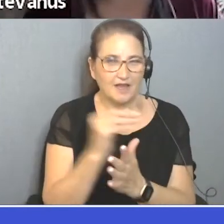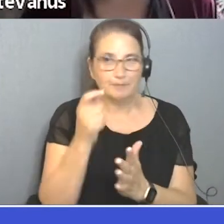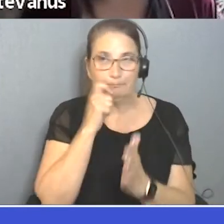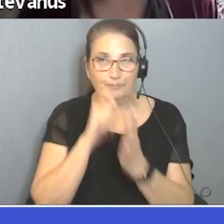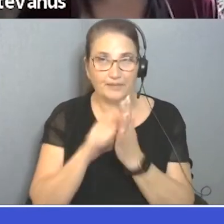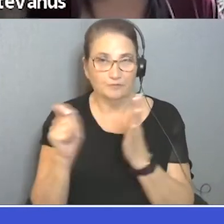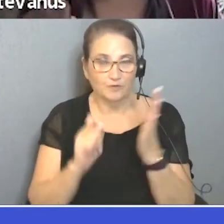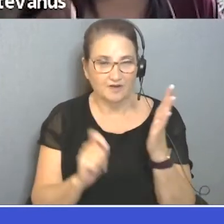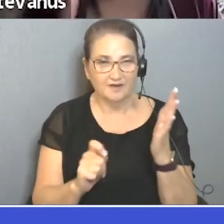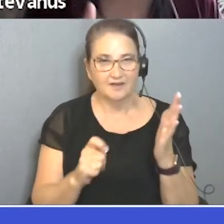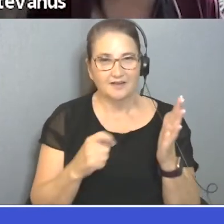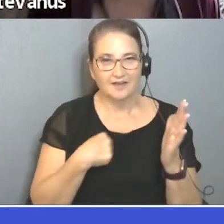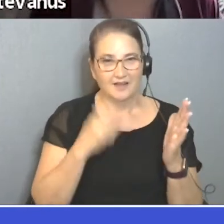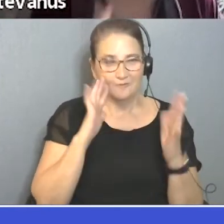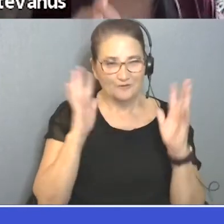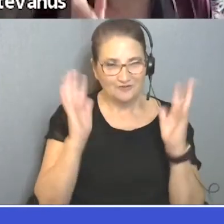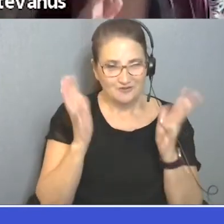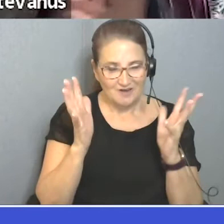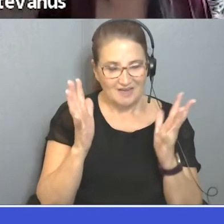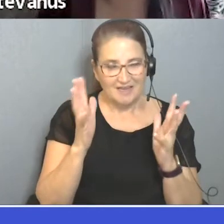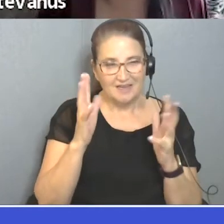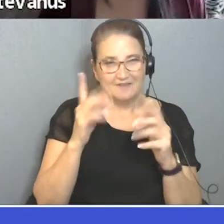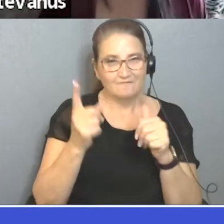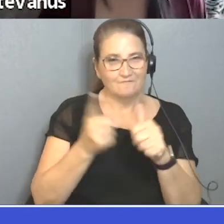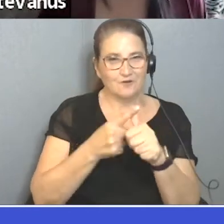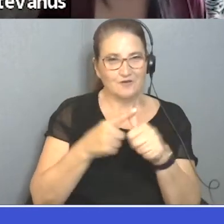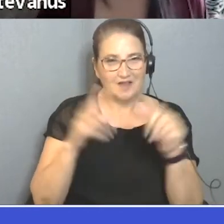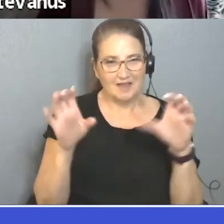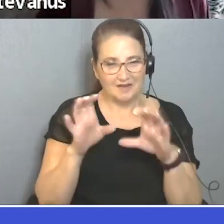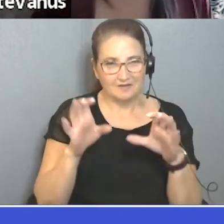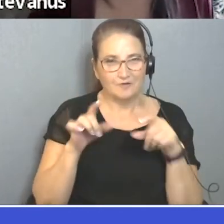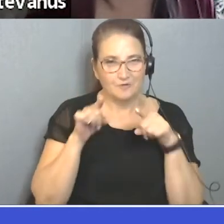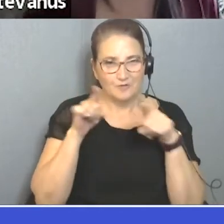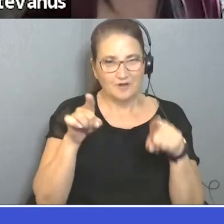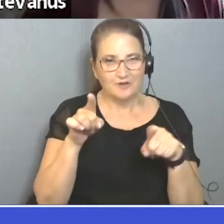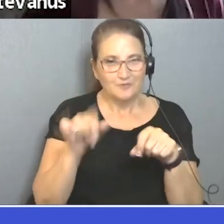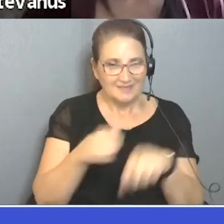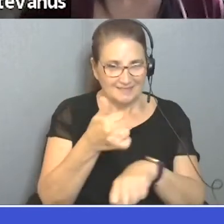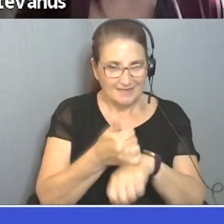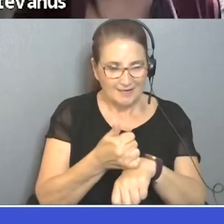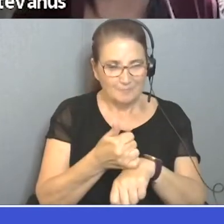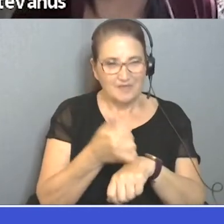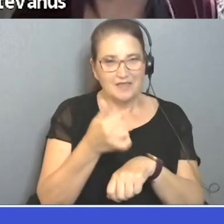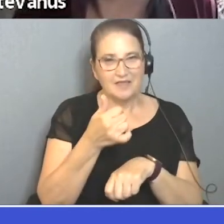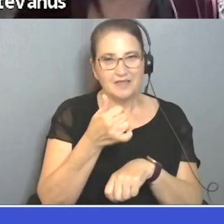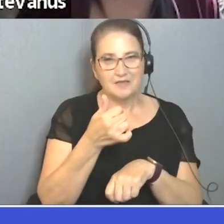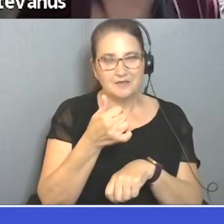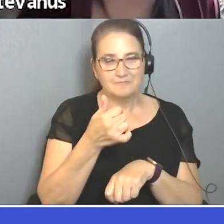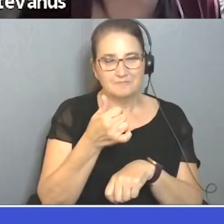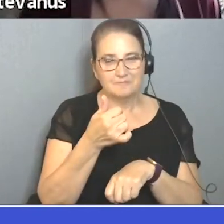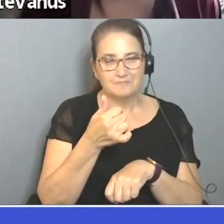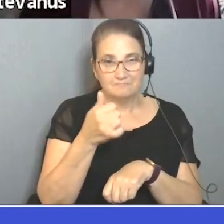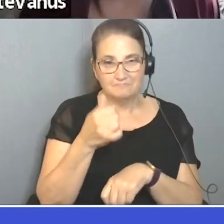So I'll chat for a little bit about our first activity while you get set up.